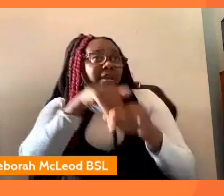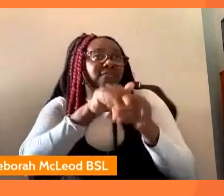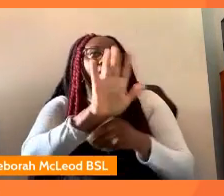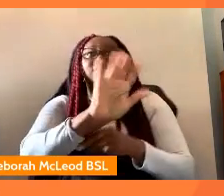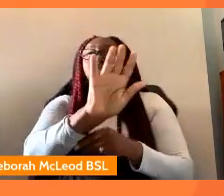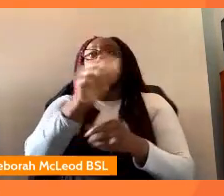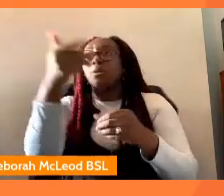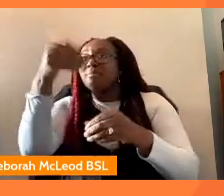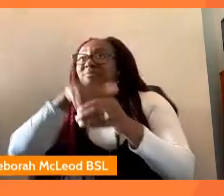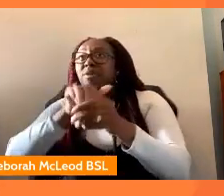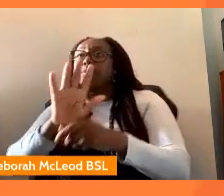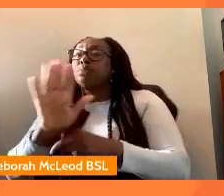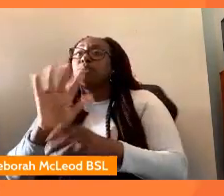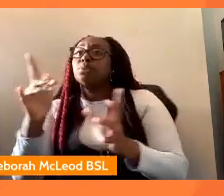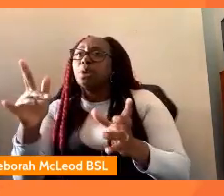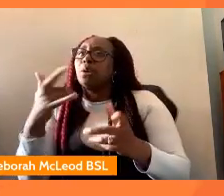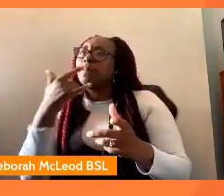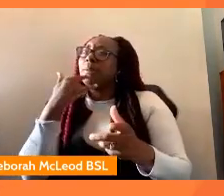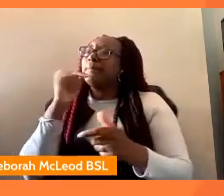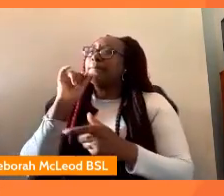So it might also reignite the commercial possibilities and partnerships